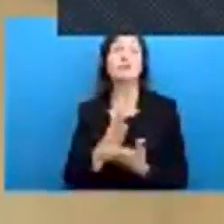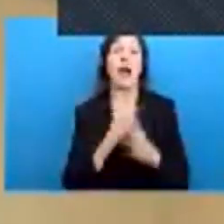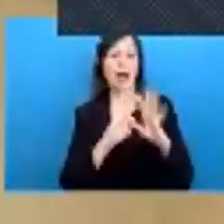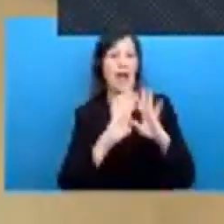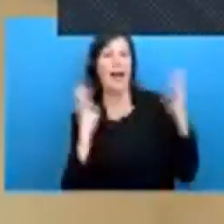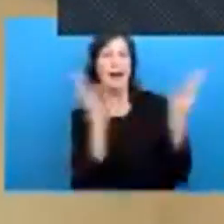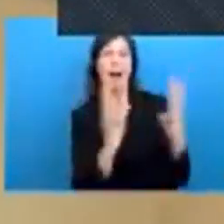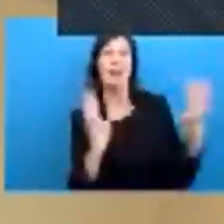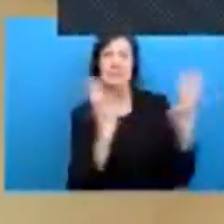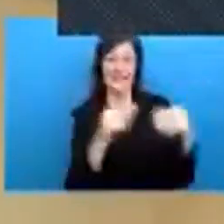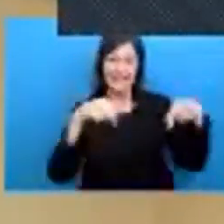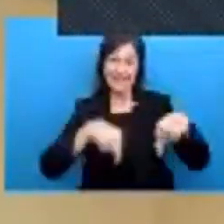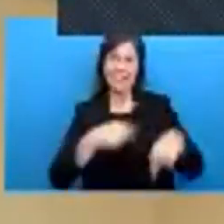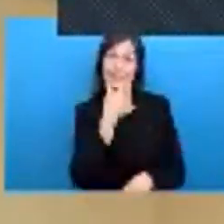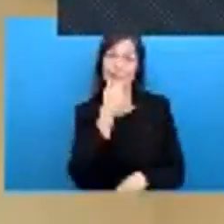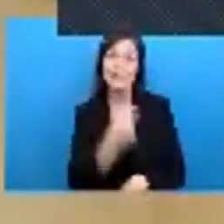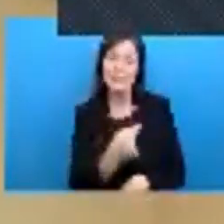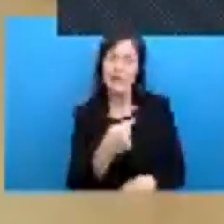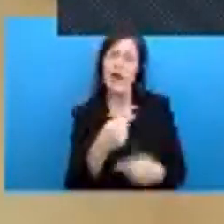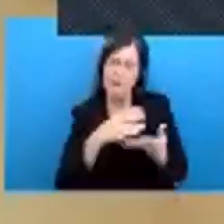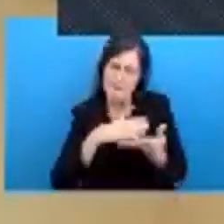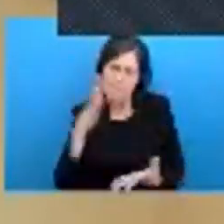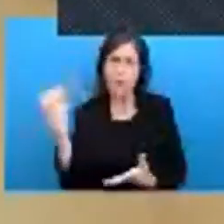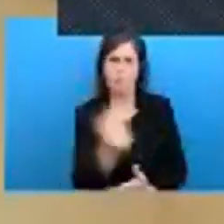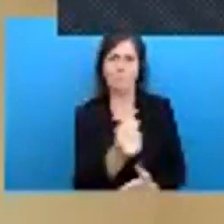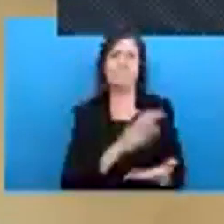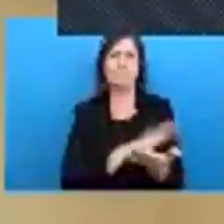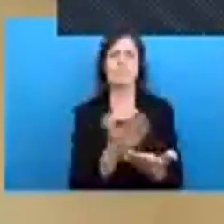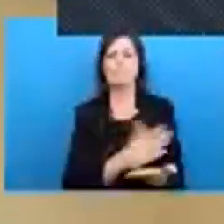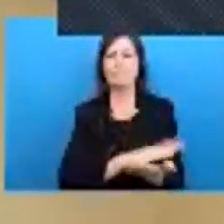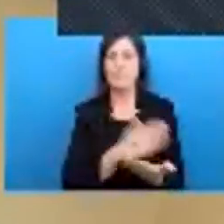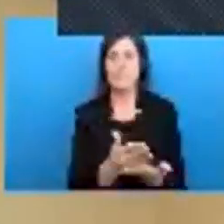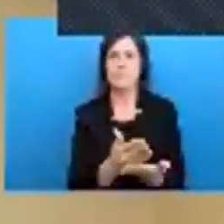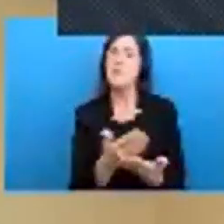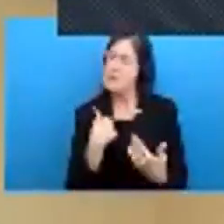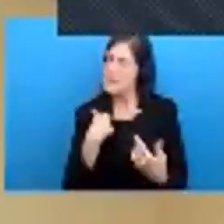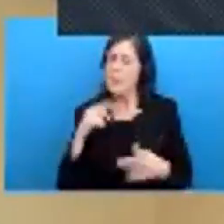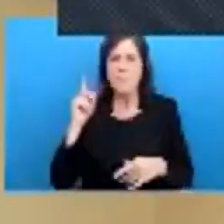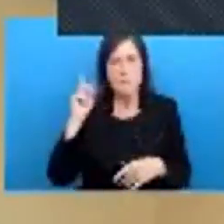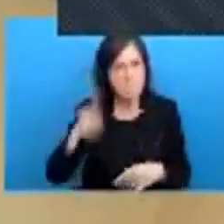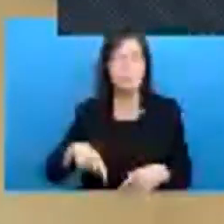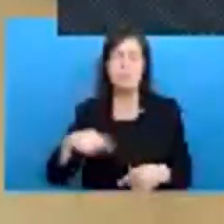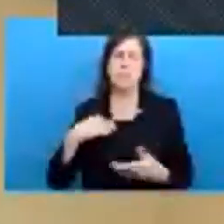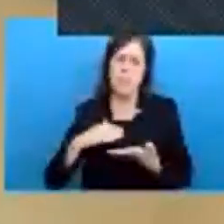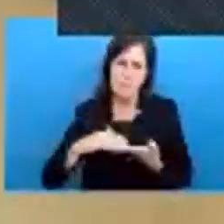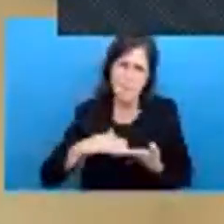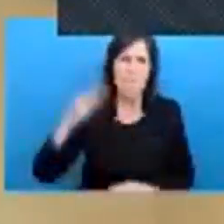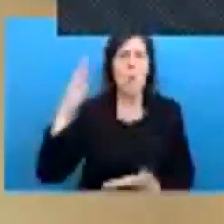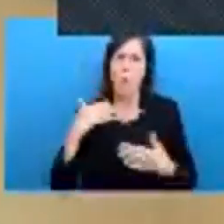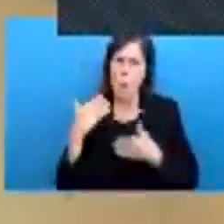in the country. I have a right to be accepted as a part of the